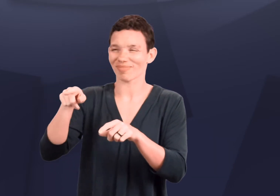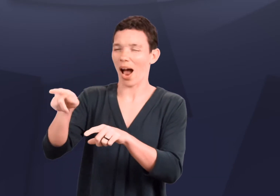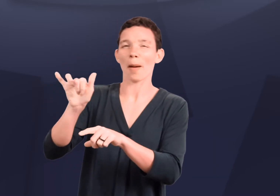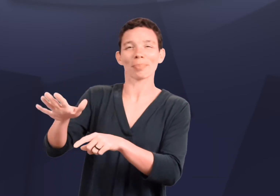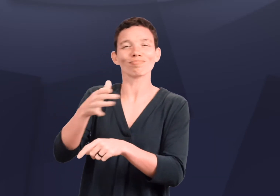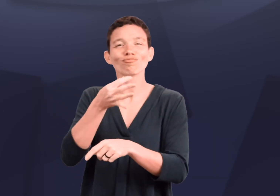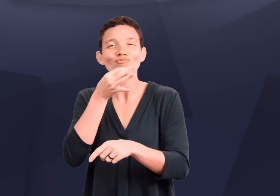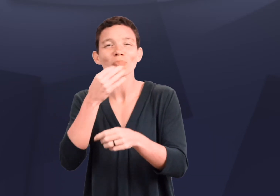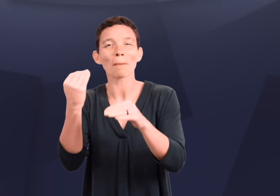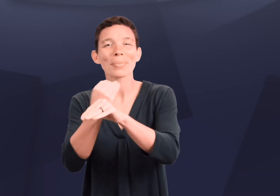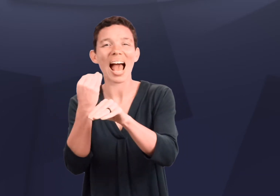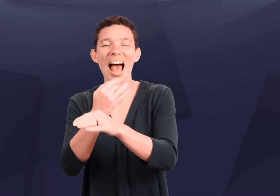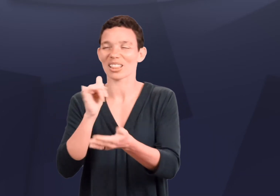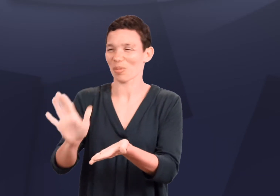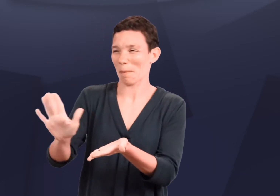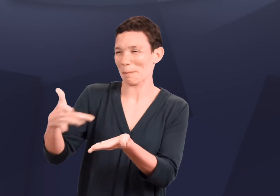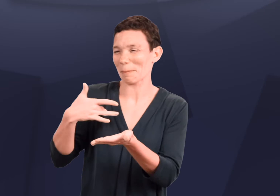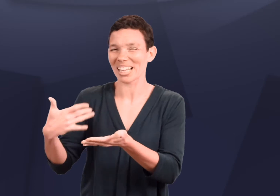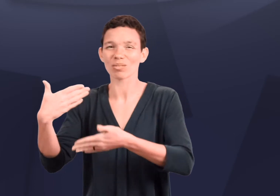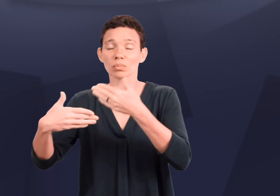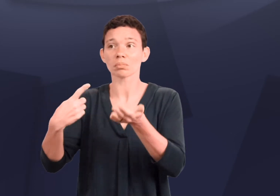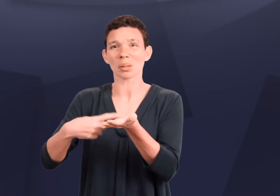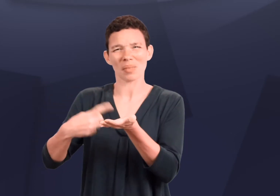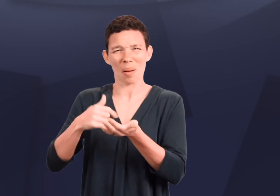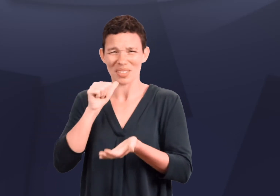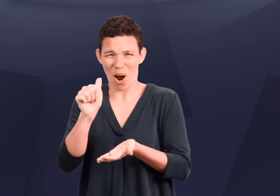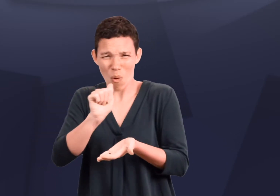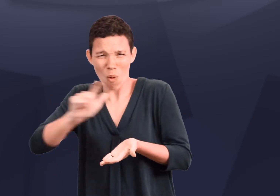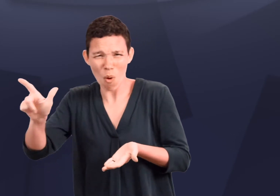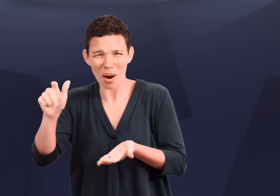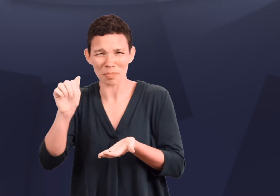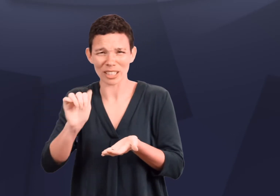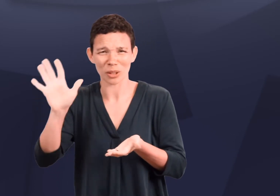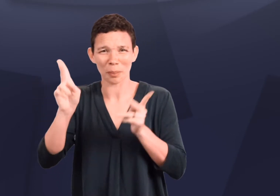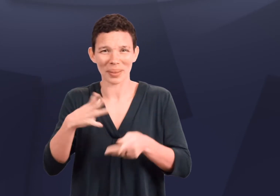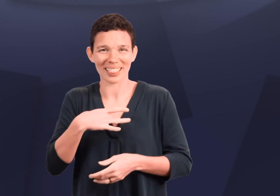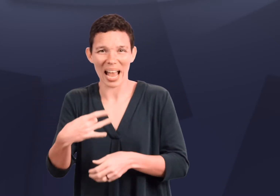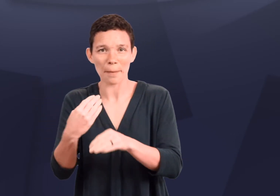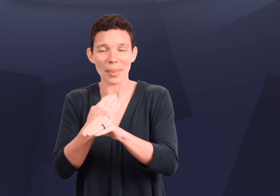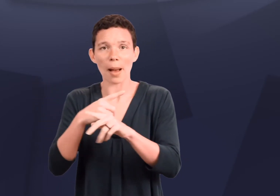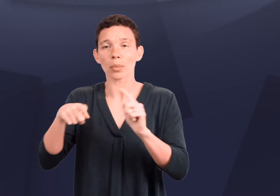For example, Asians are often viewed as math experts, but not all Asians are good at math.